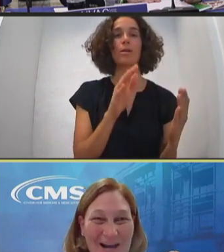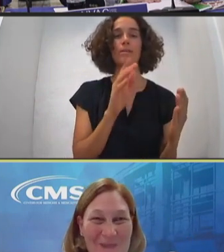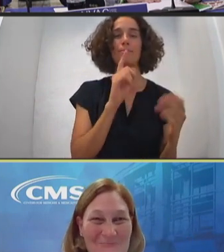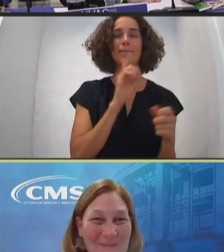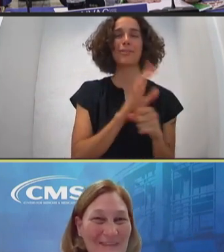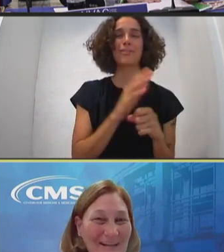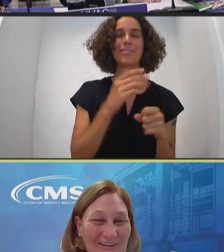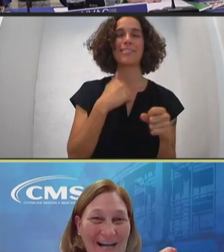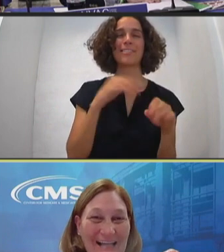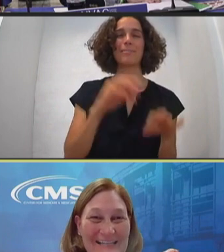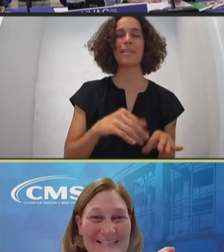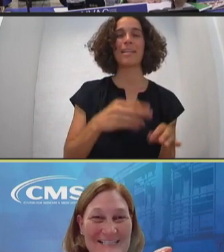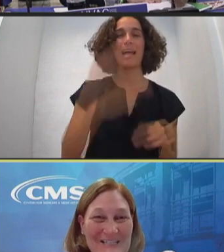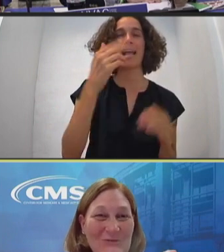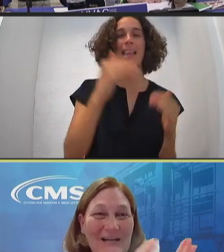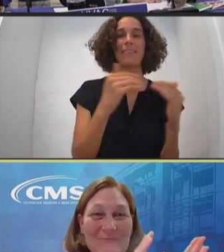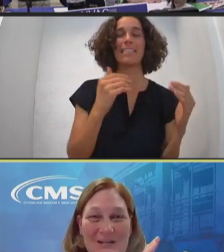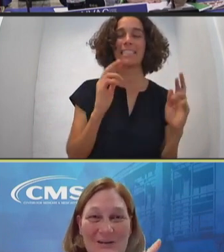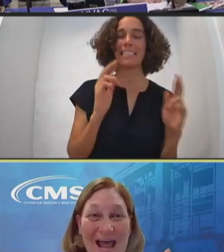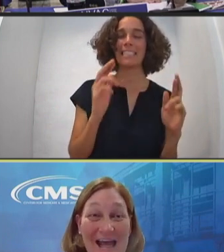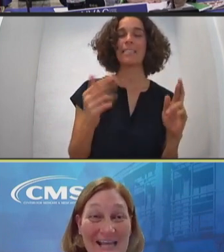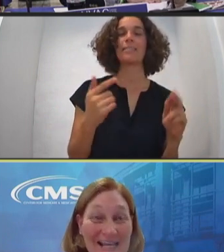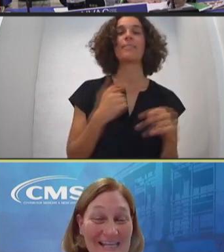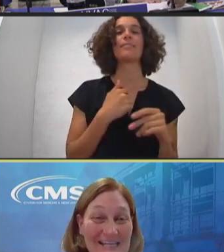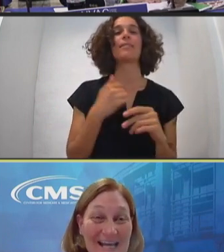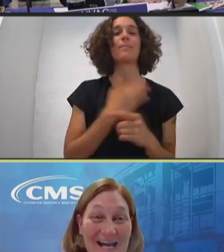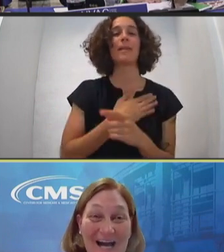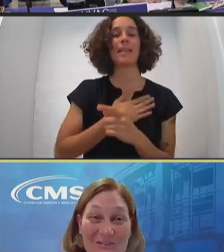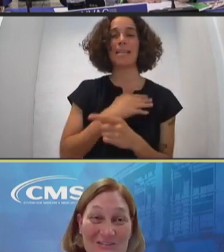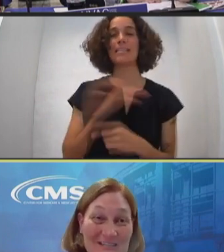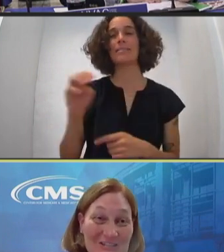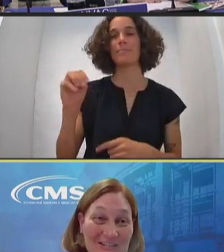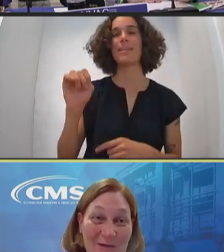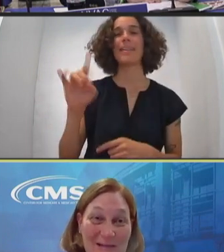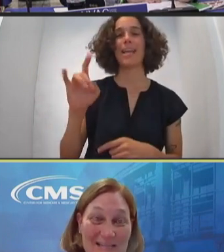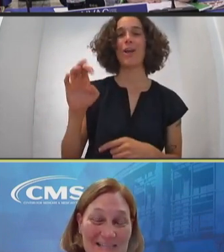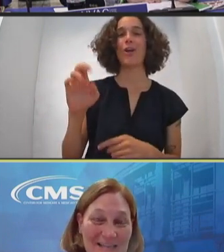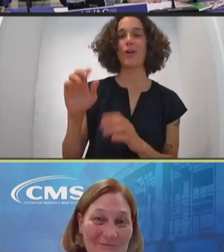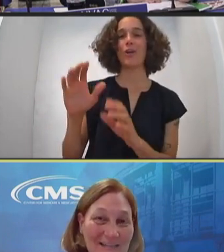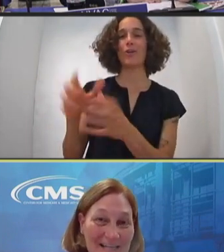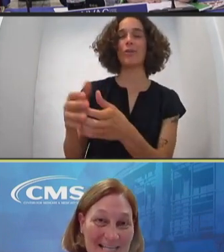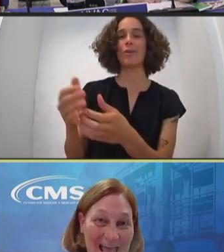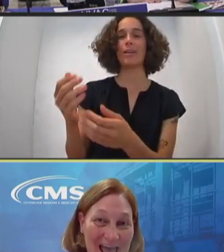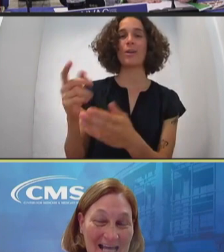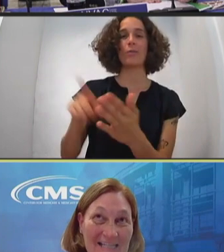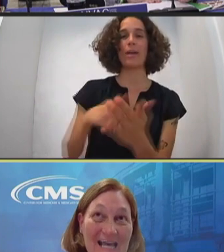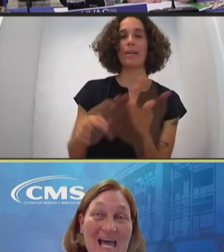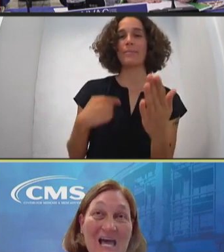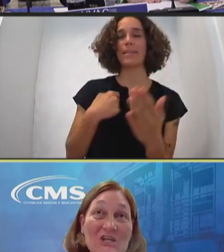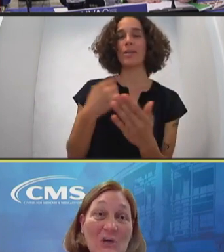for my Medicare colleagues to correct me or add any other comments that they would like to add.